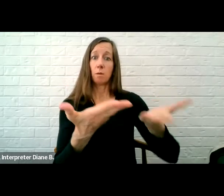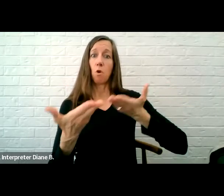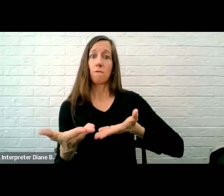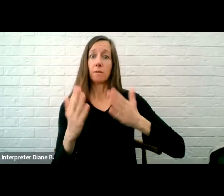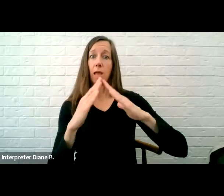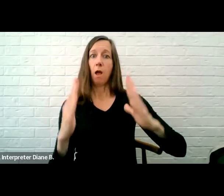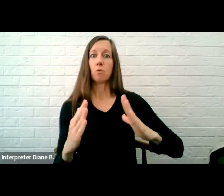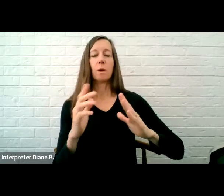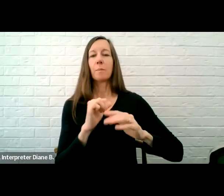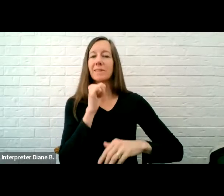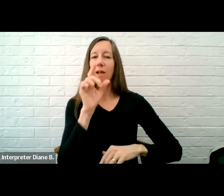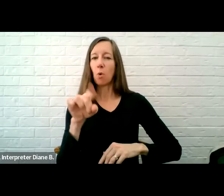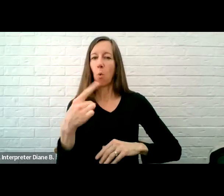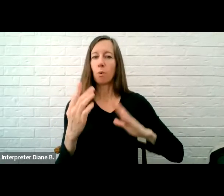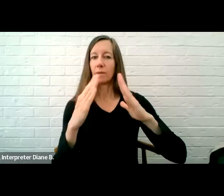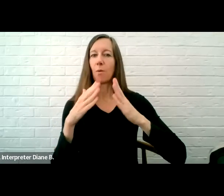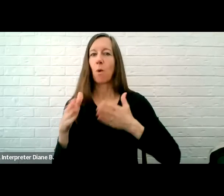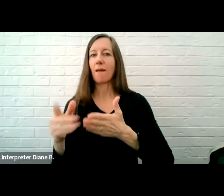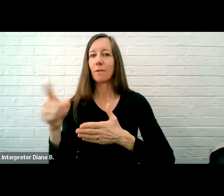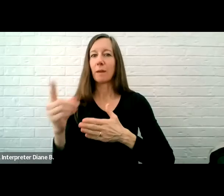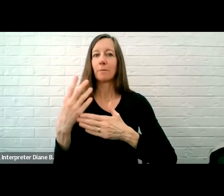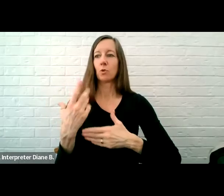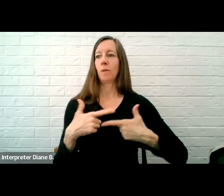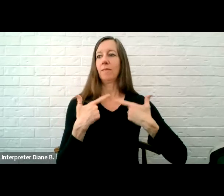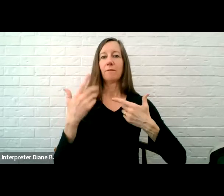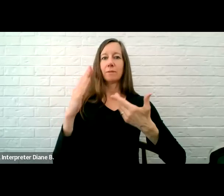and that there's really a continuum of options available for individuals along the way.